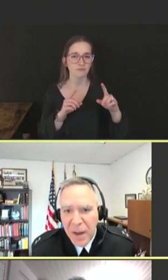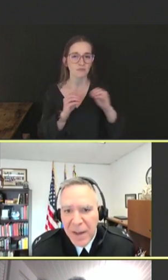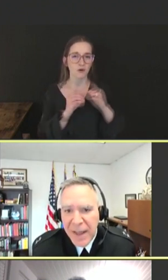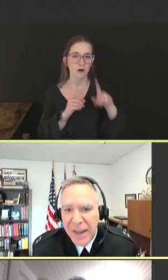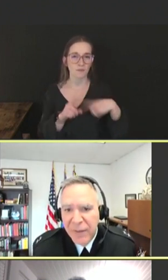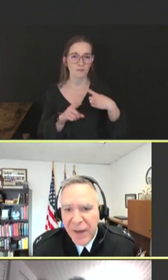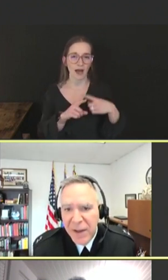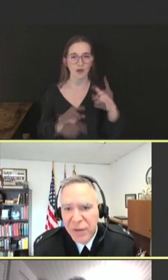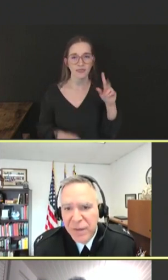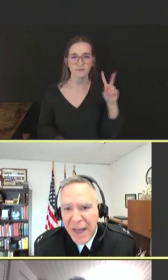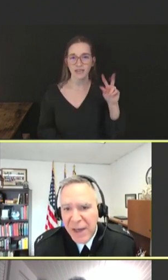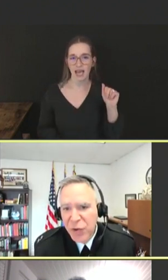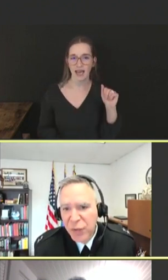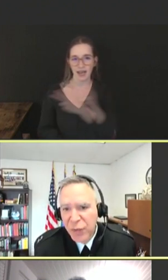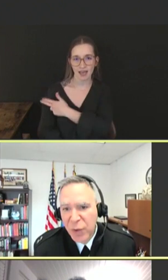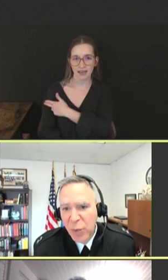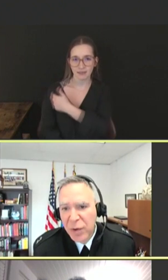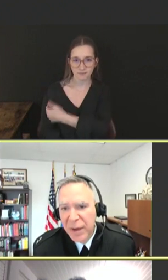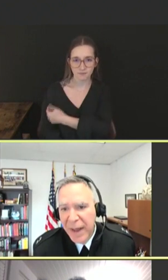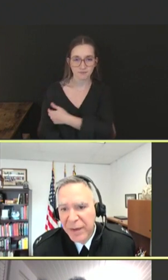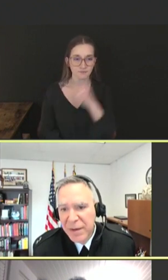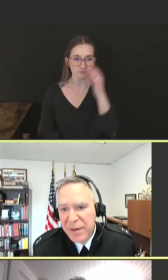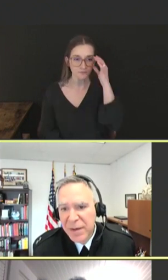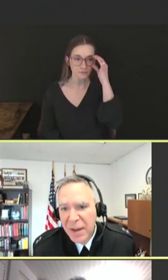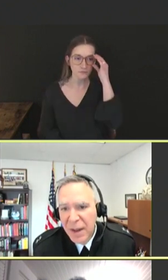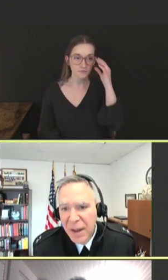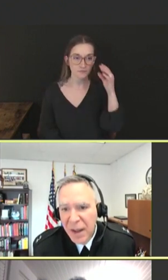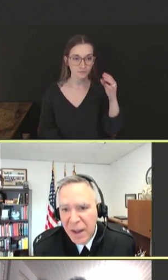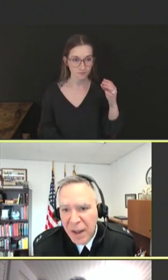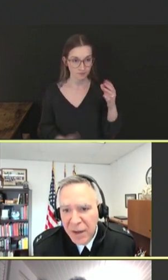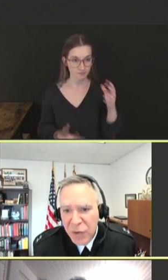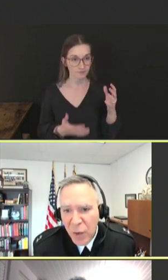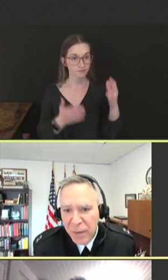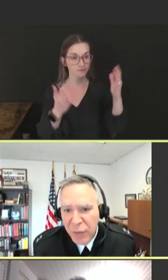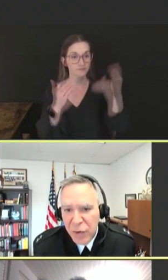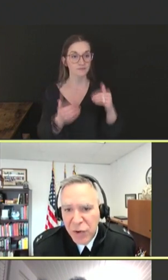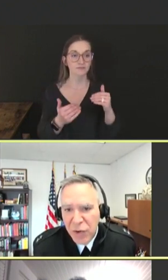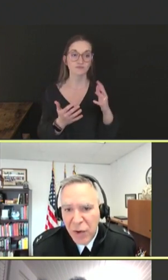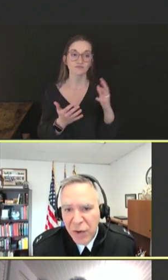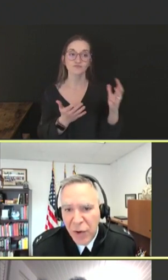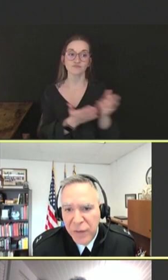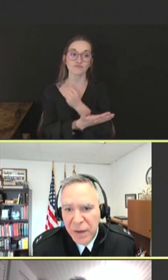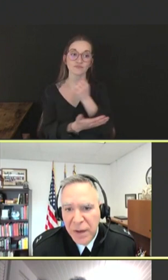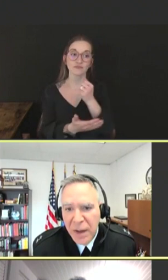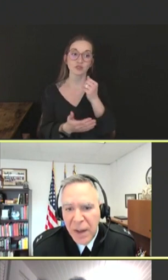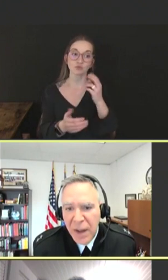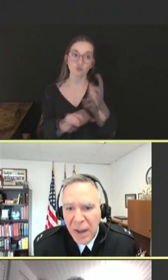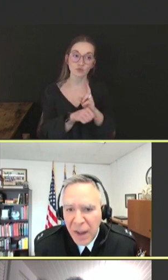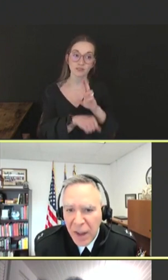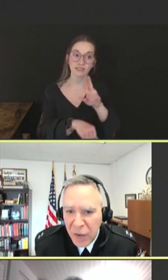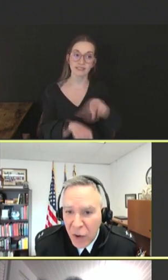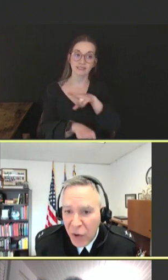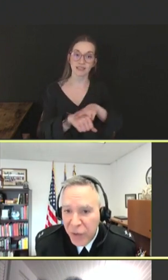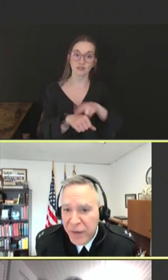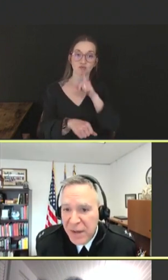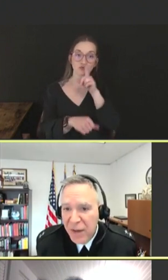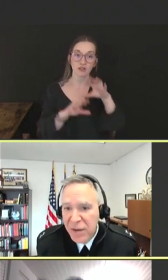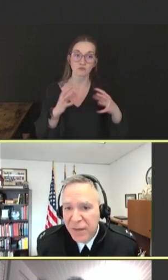Taking advantage of national, real-world evidence to our approach to Long-COVID. Long-COVID centers